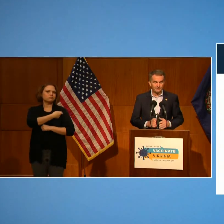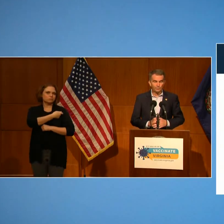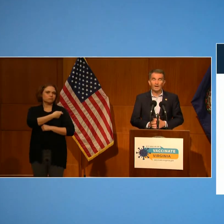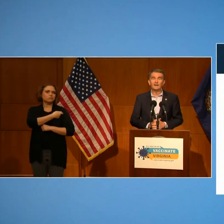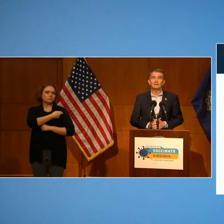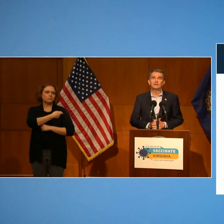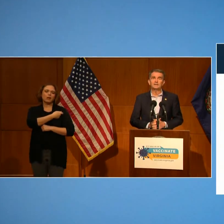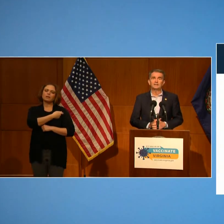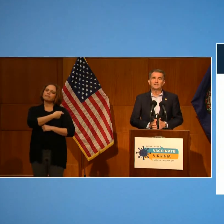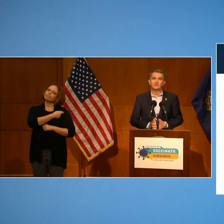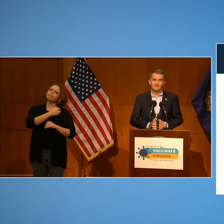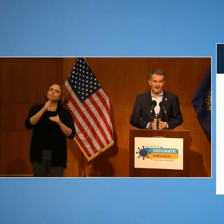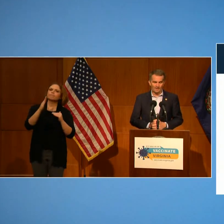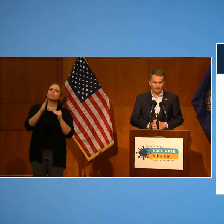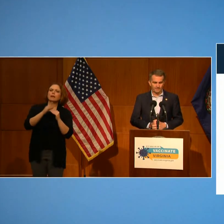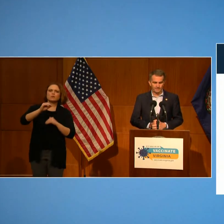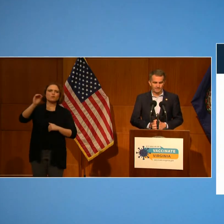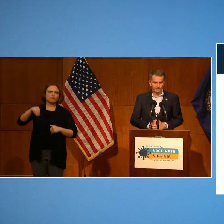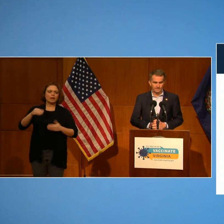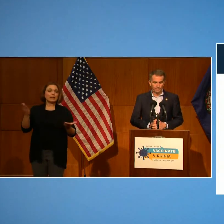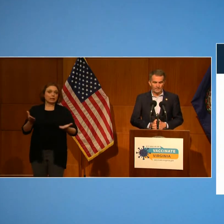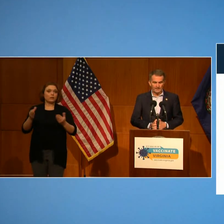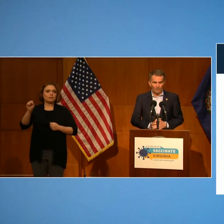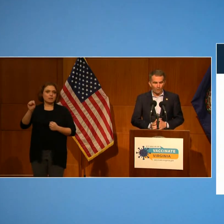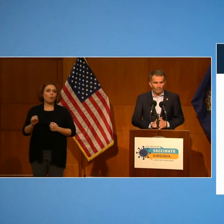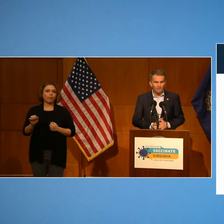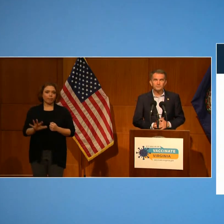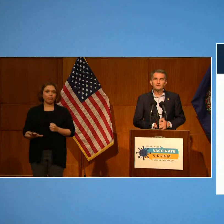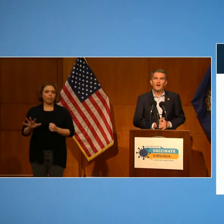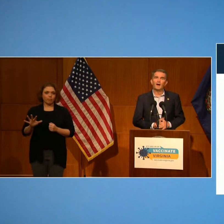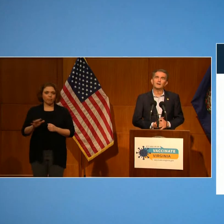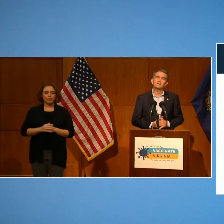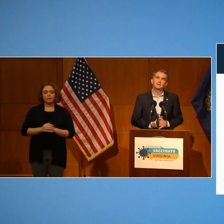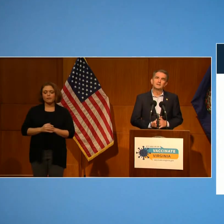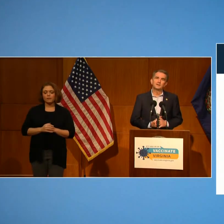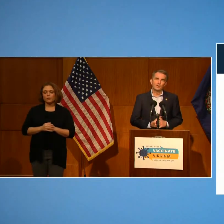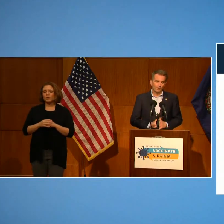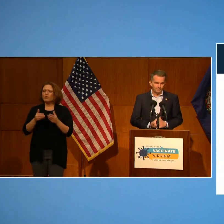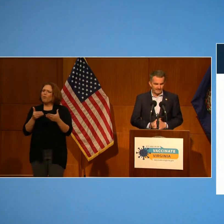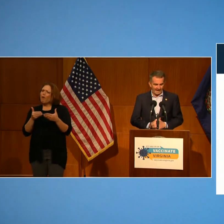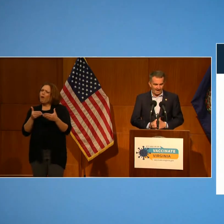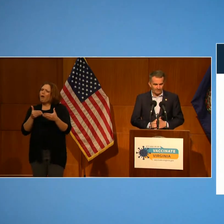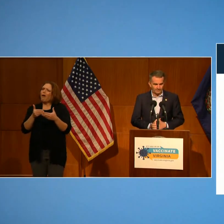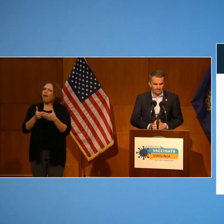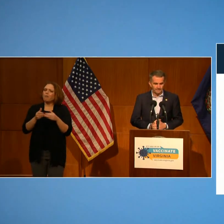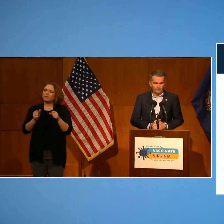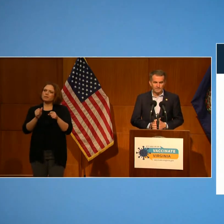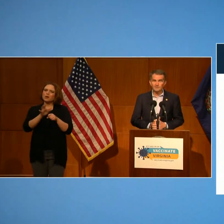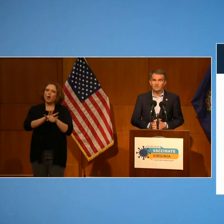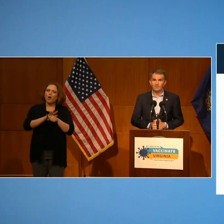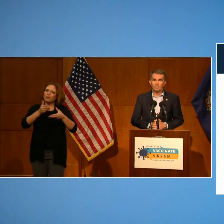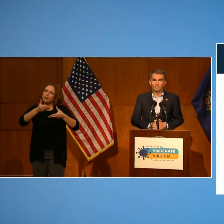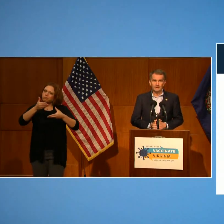LEAST ONE SHOT. THIS IS THE